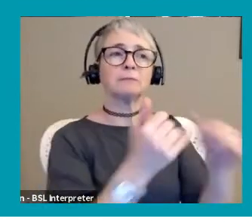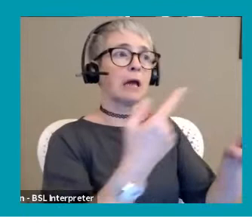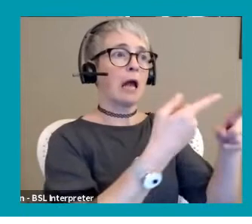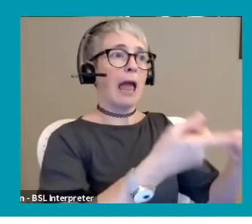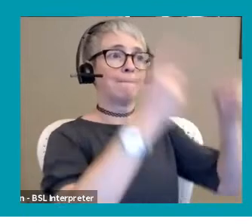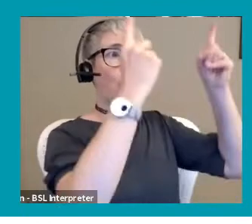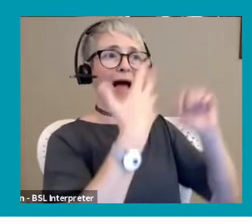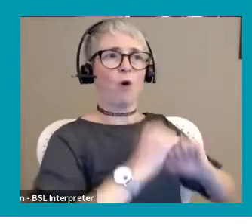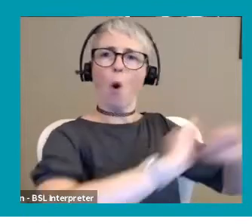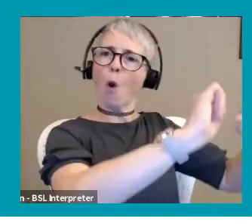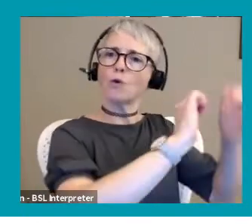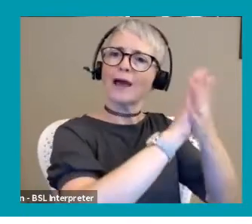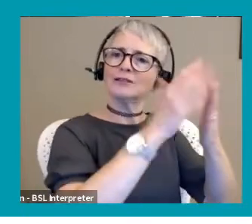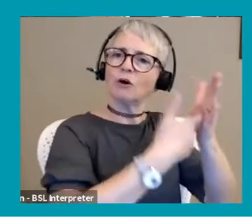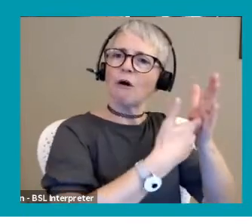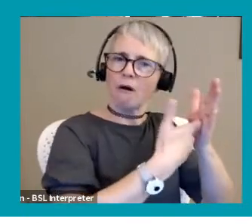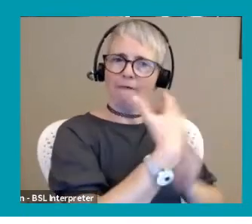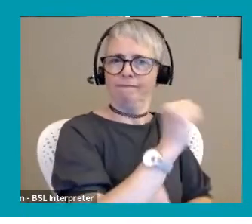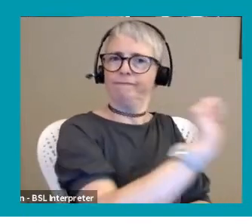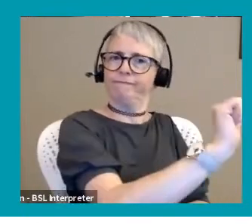team and then you have recruiters.